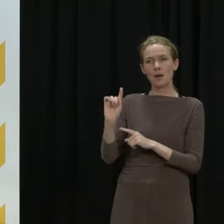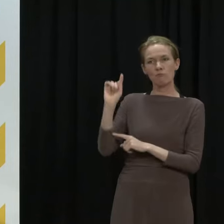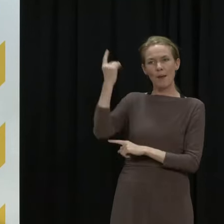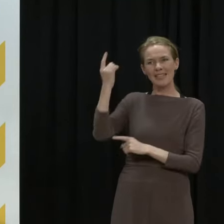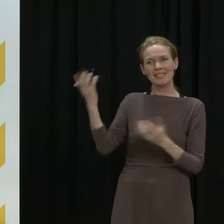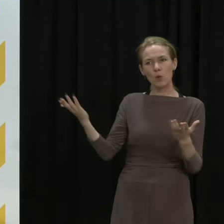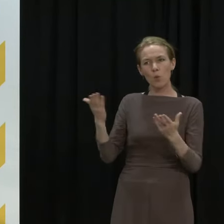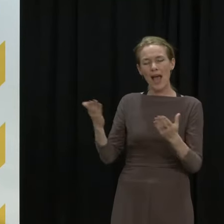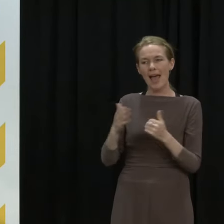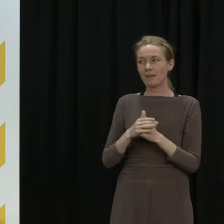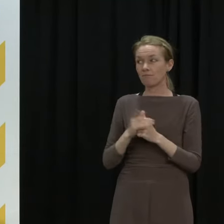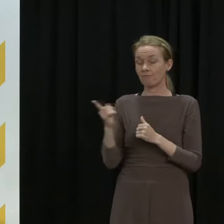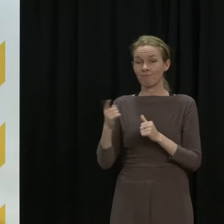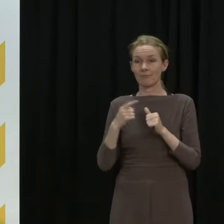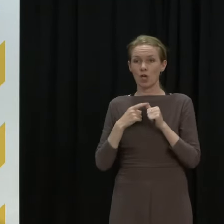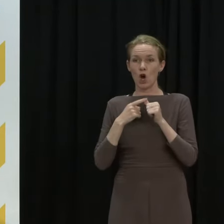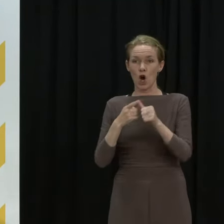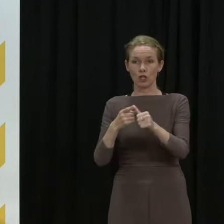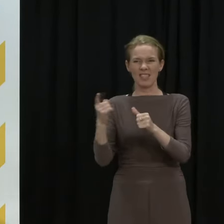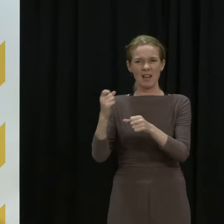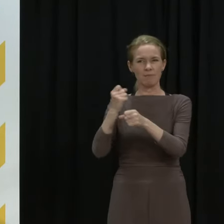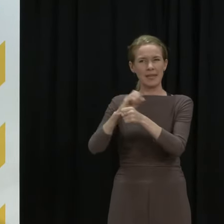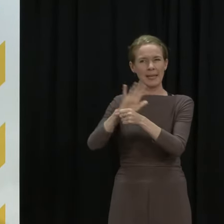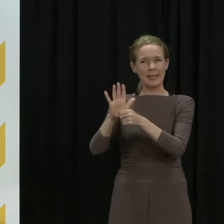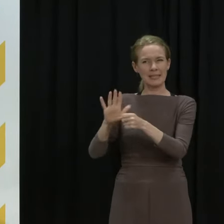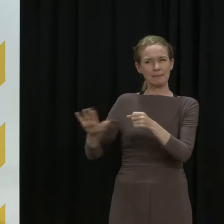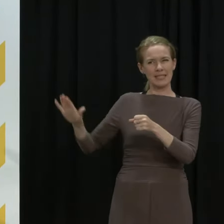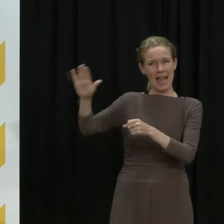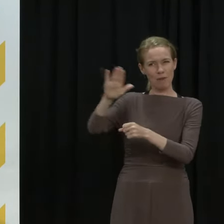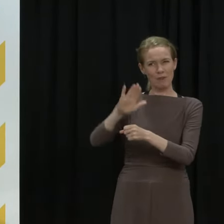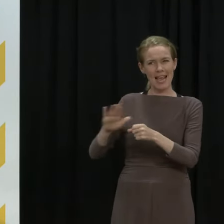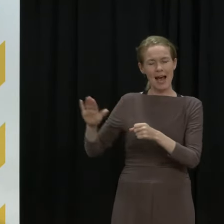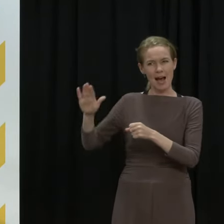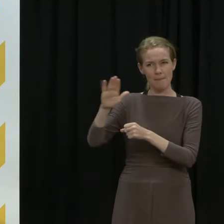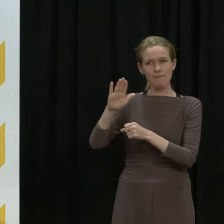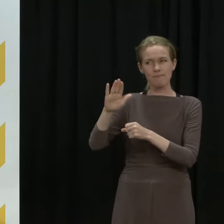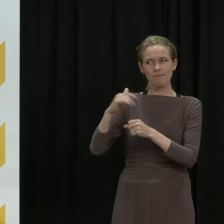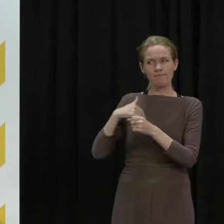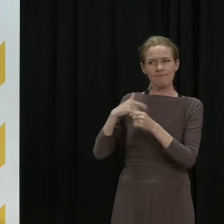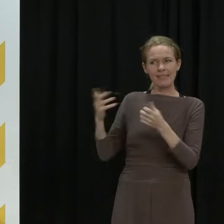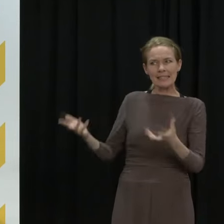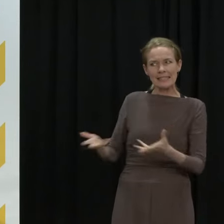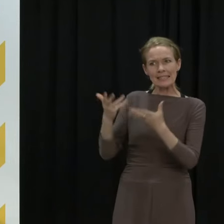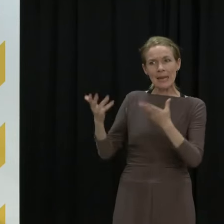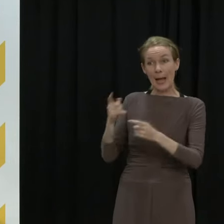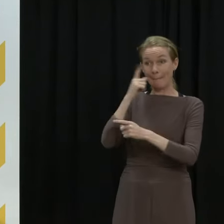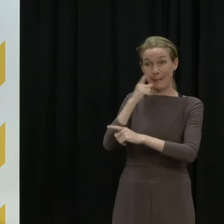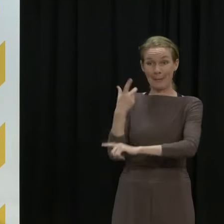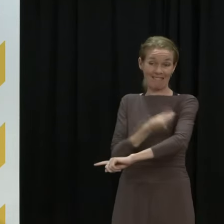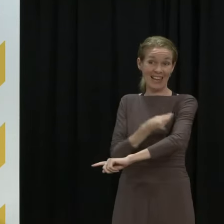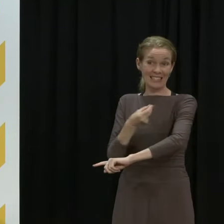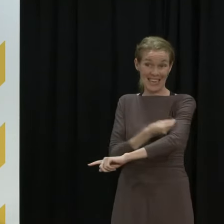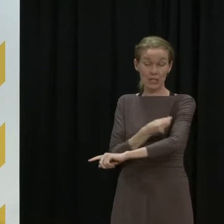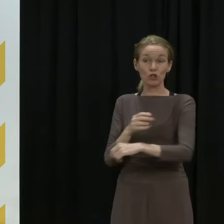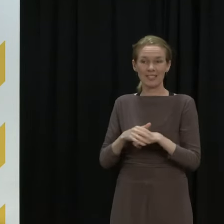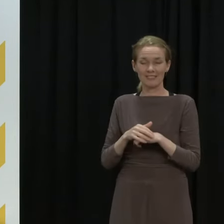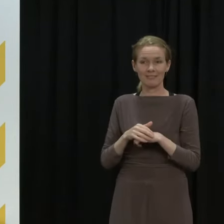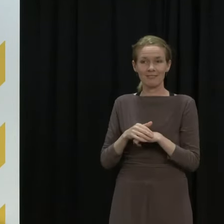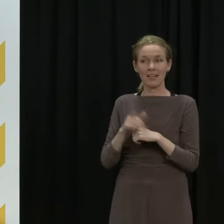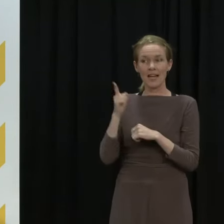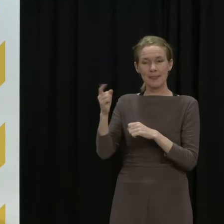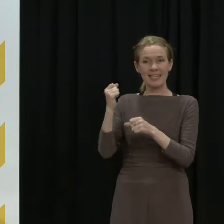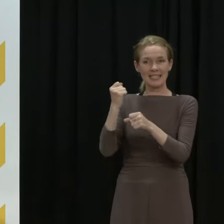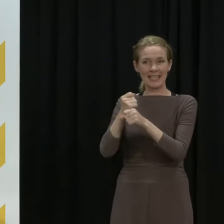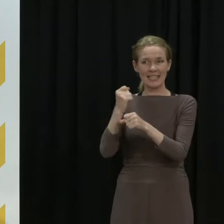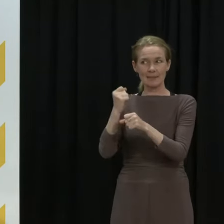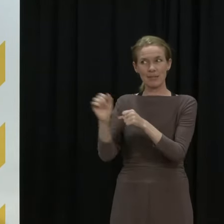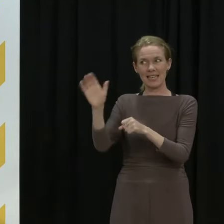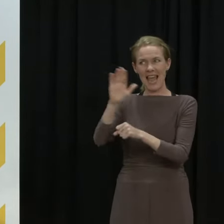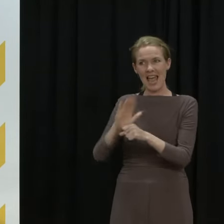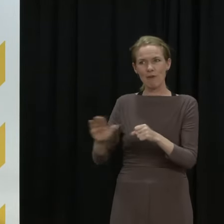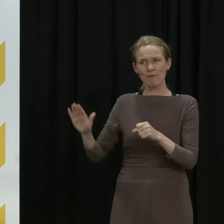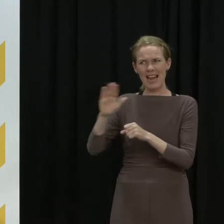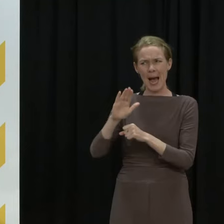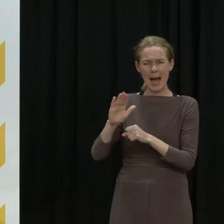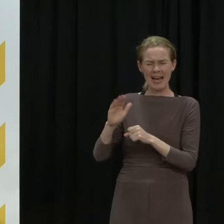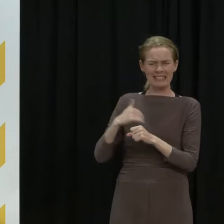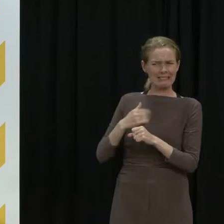The Prime Minister...